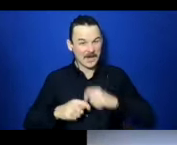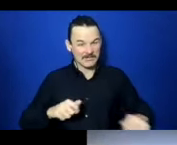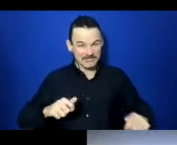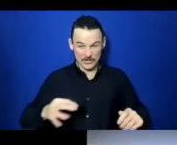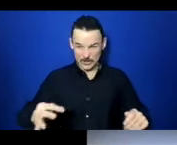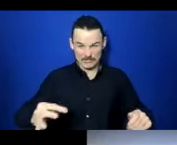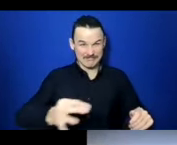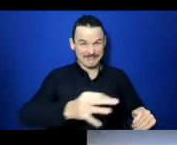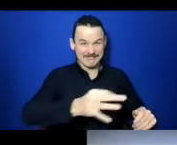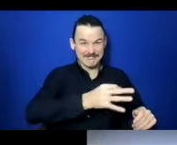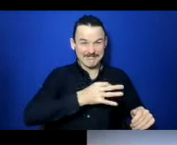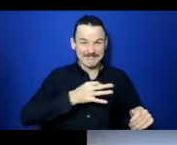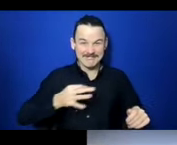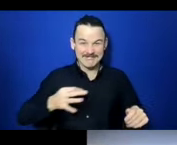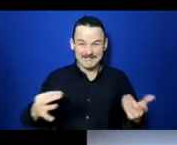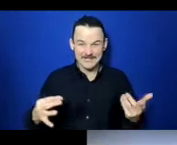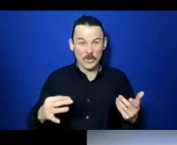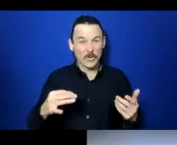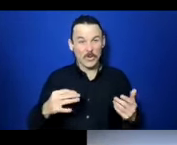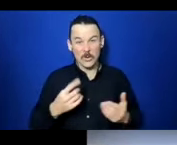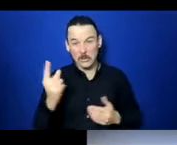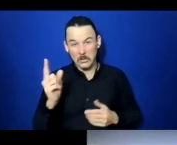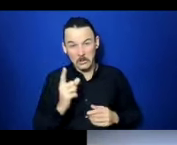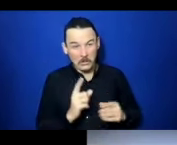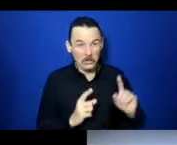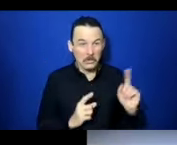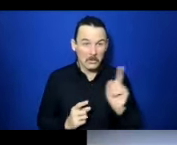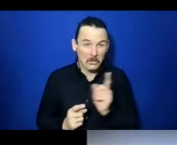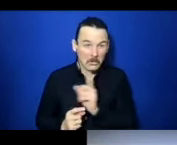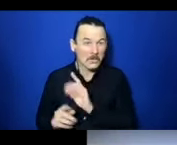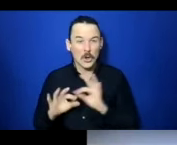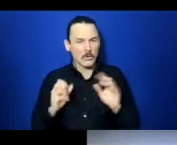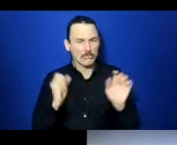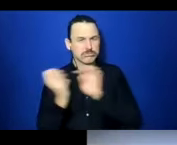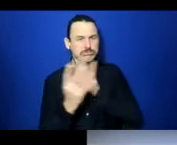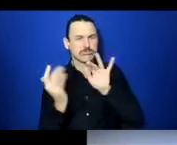or as multiple vaccines rolled out, roll out across the world, some things will return as usual